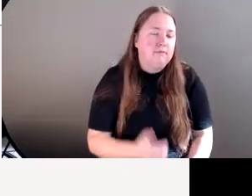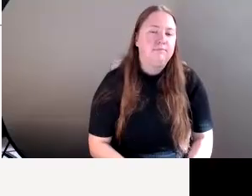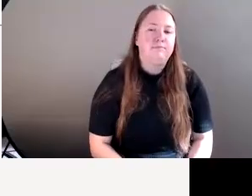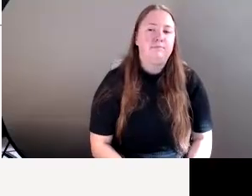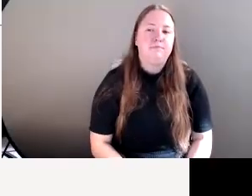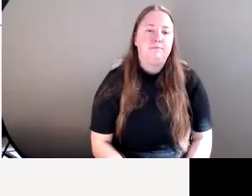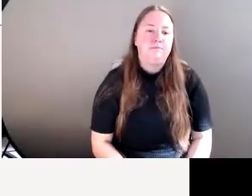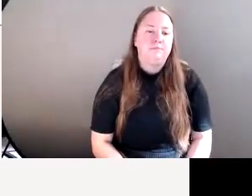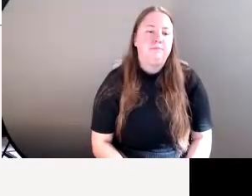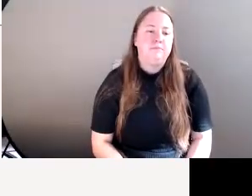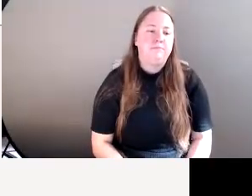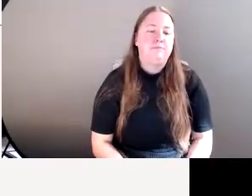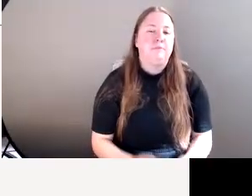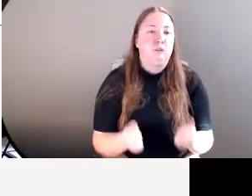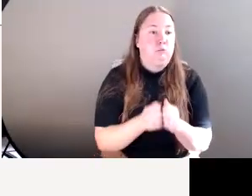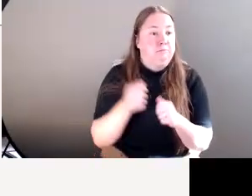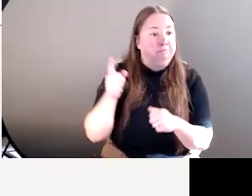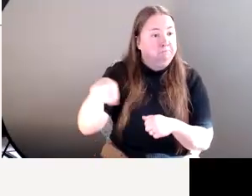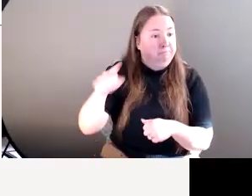So with this feature, it allows you